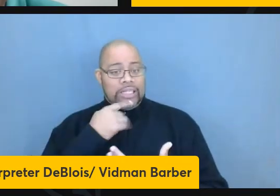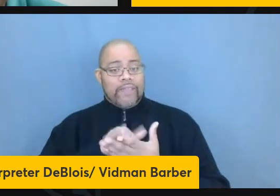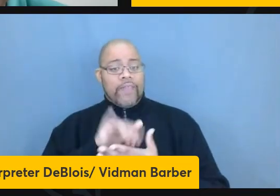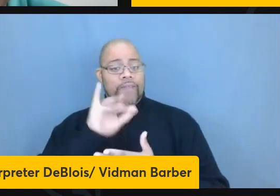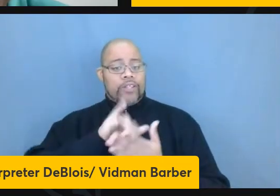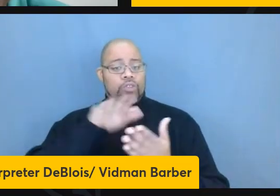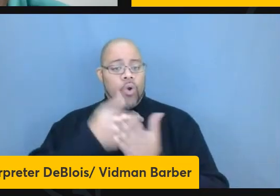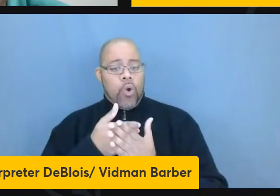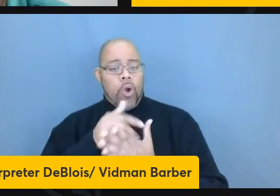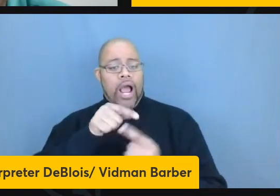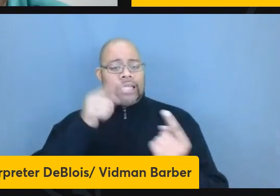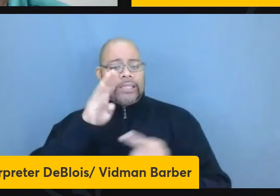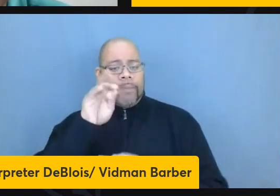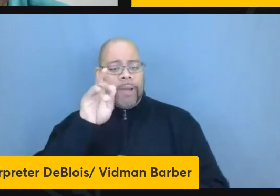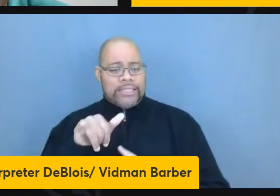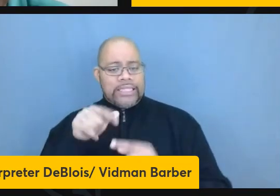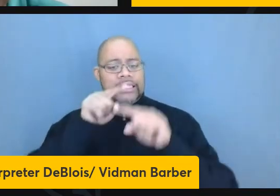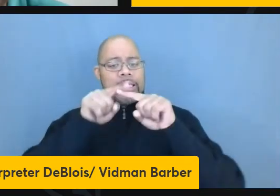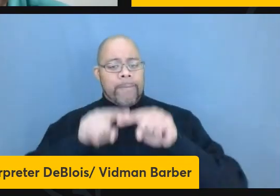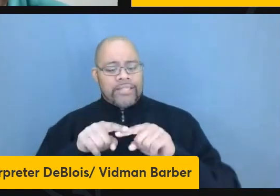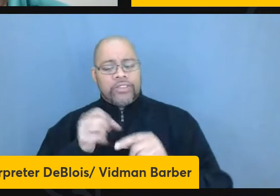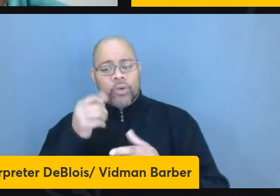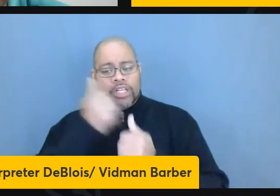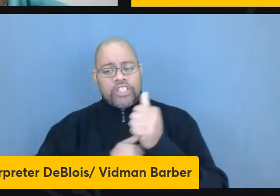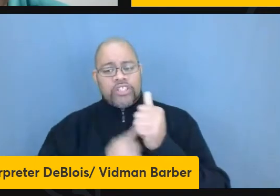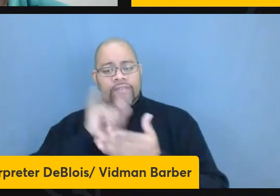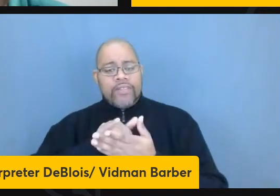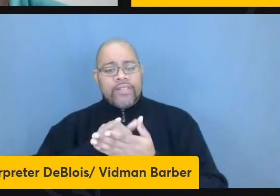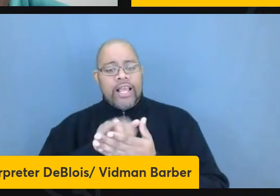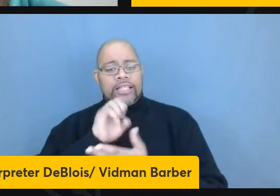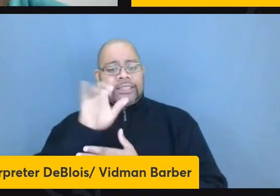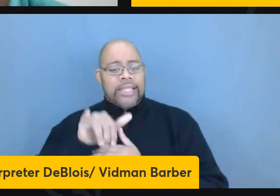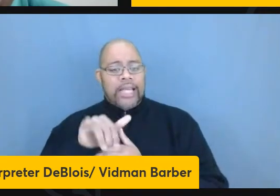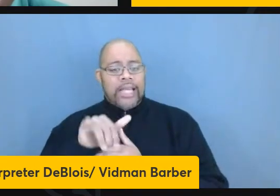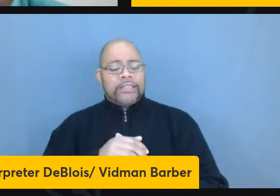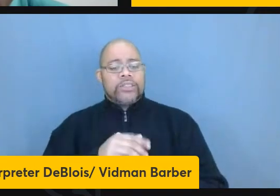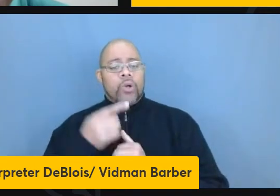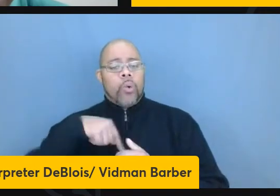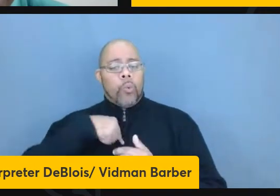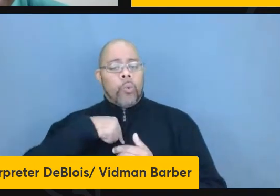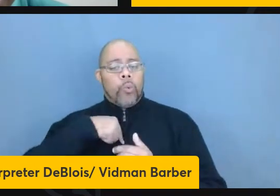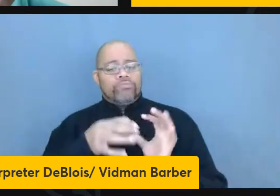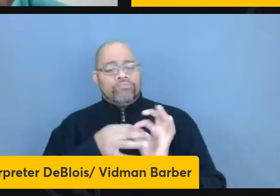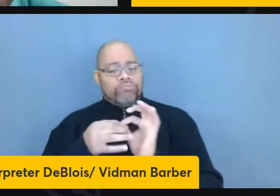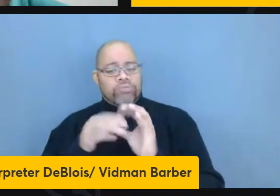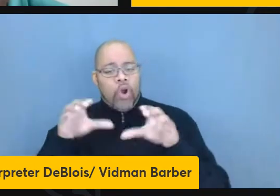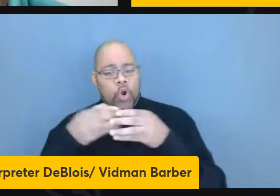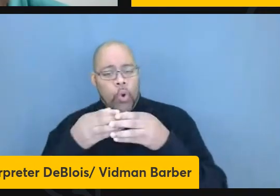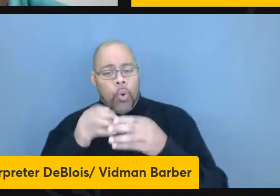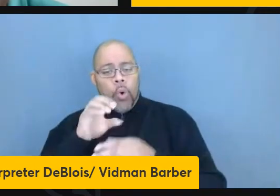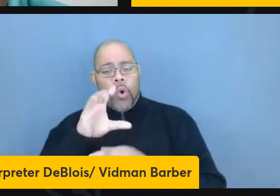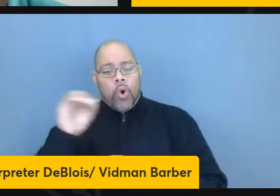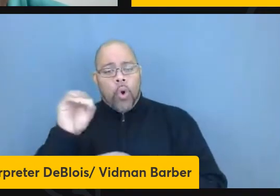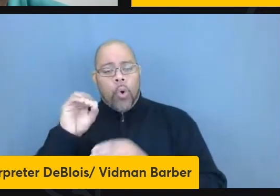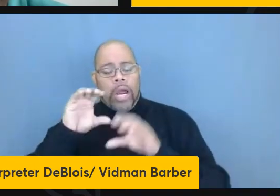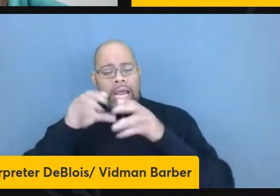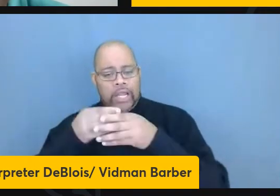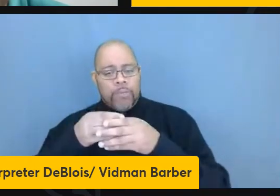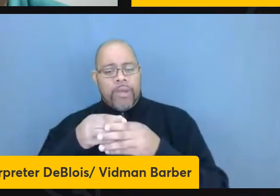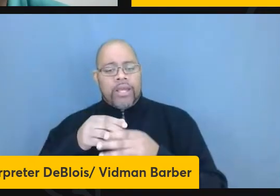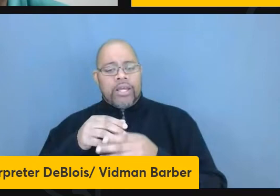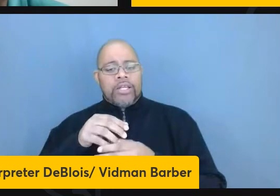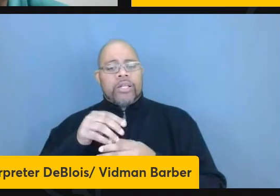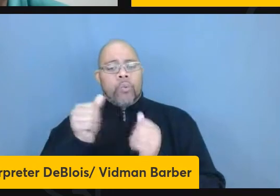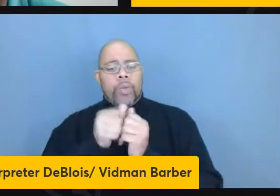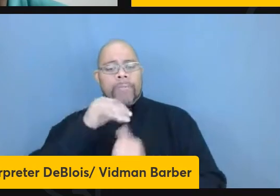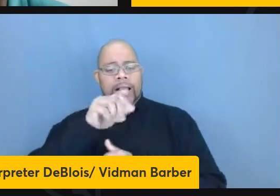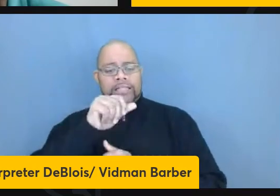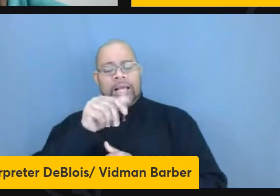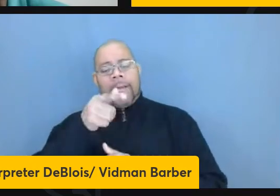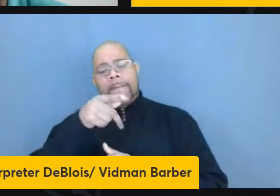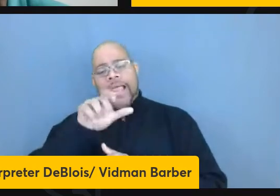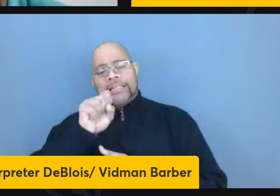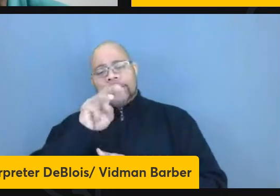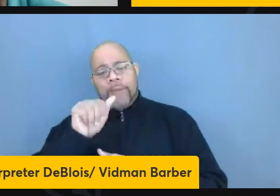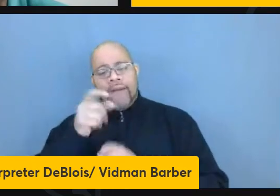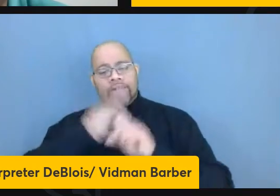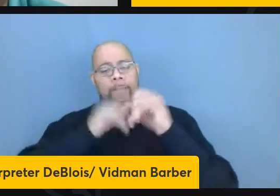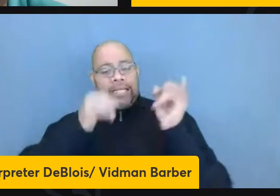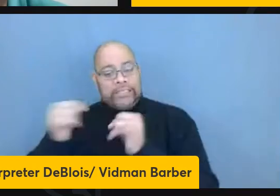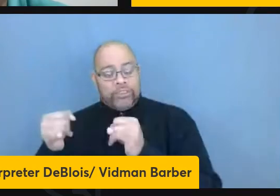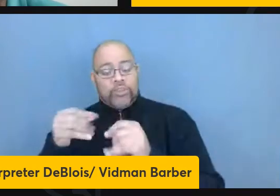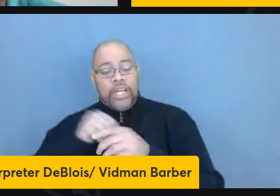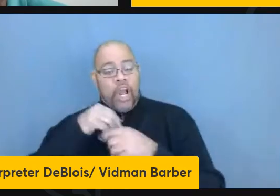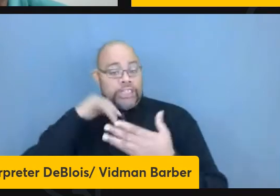antibody dependent. So in each of those assays, we co incubated the merozoite with plasma from individuals in our study, and